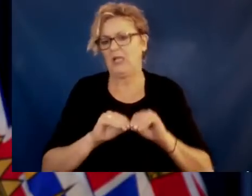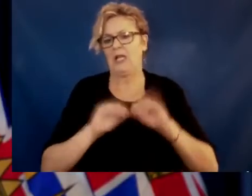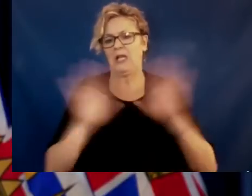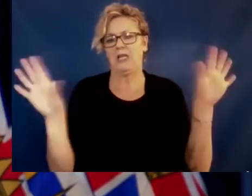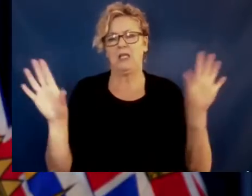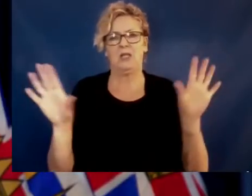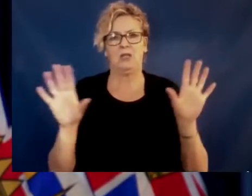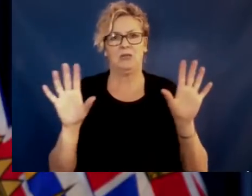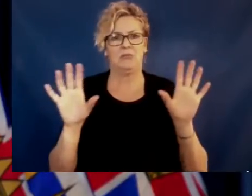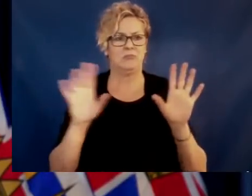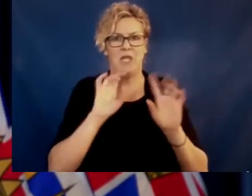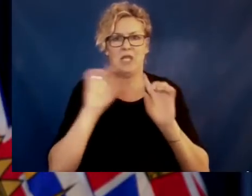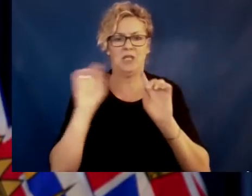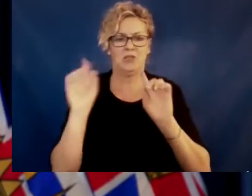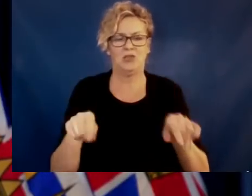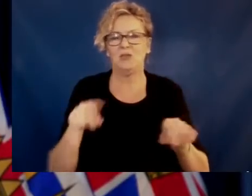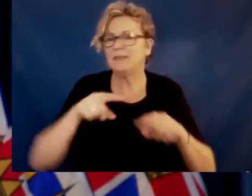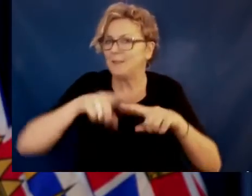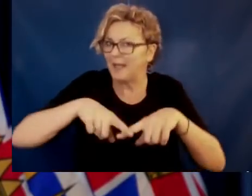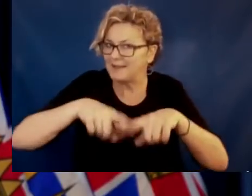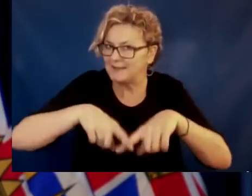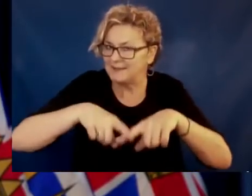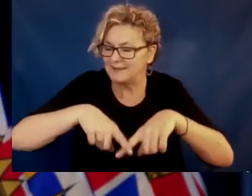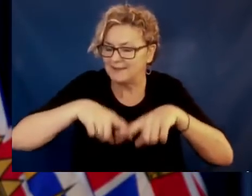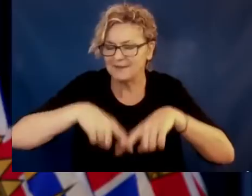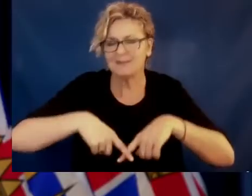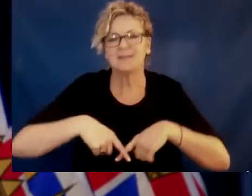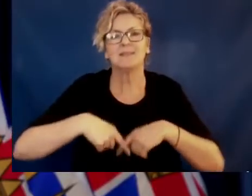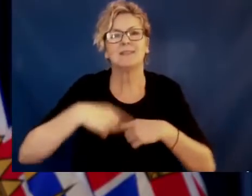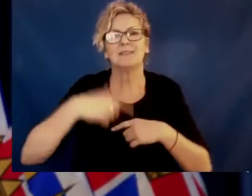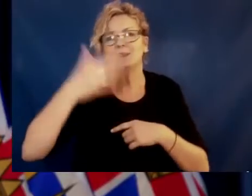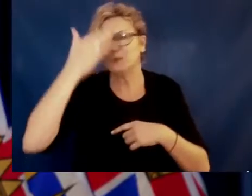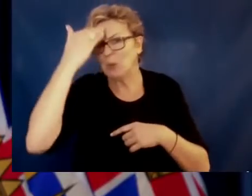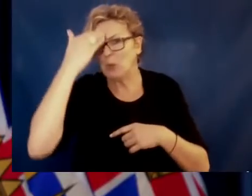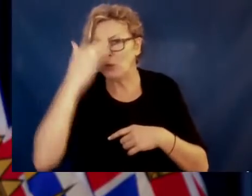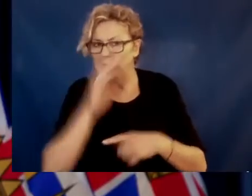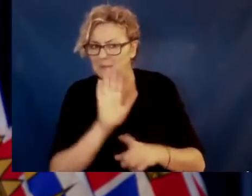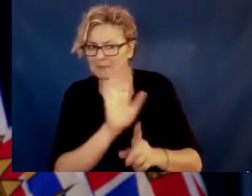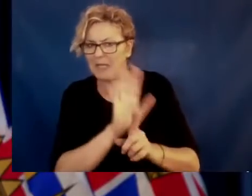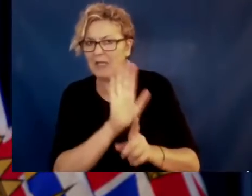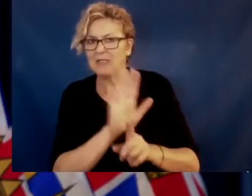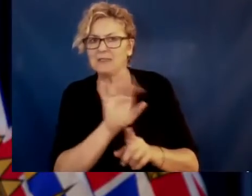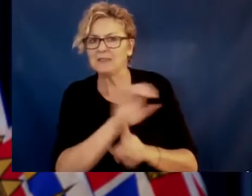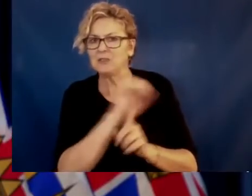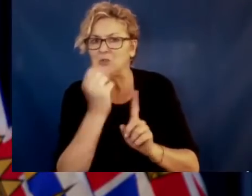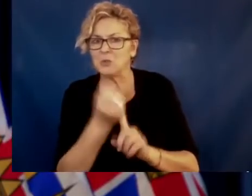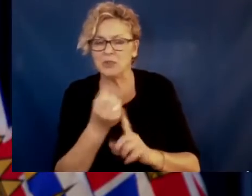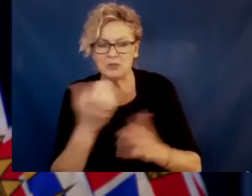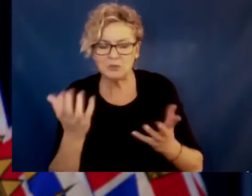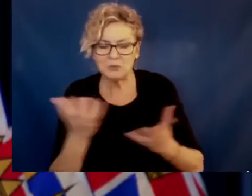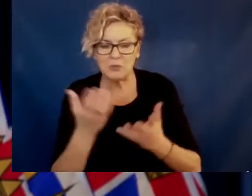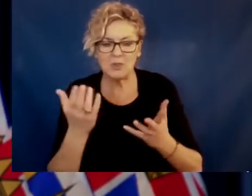If they just had mild symptoms that weren't associated with exposure to COVID, then it may not be required.